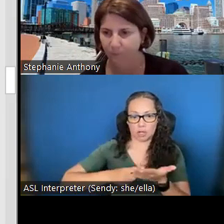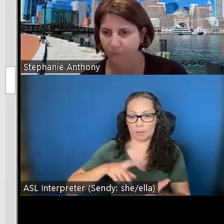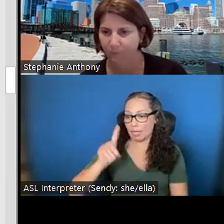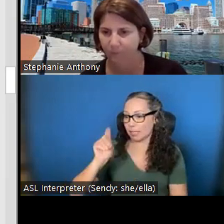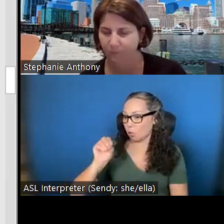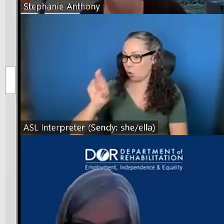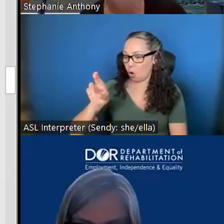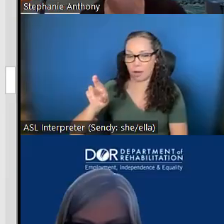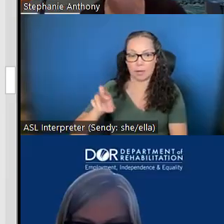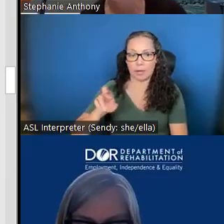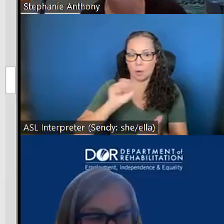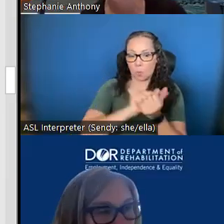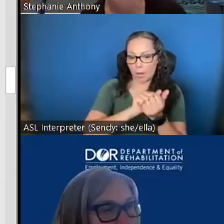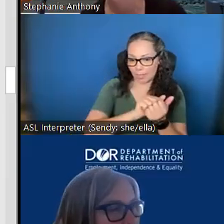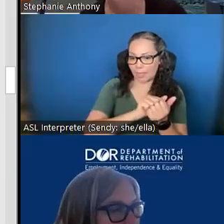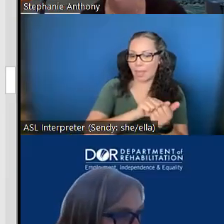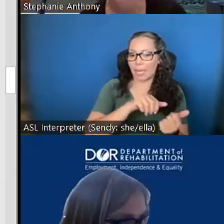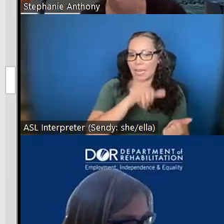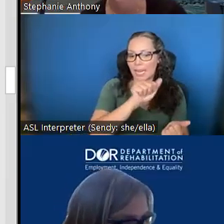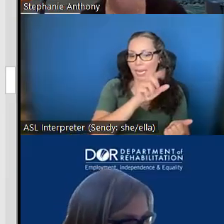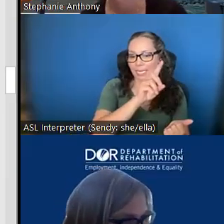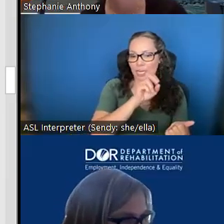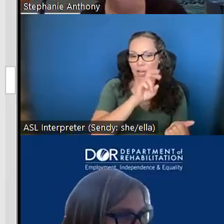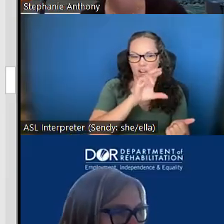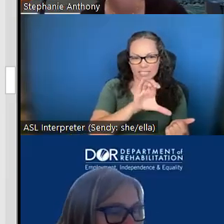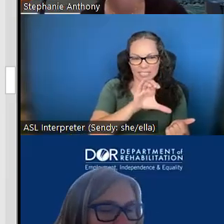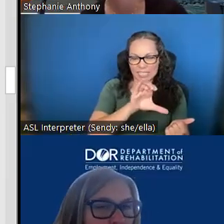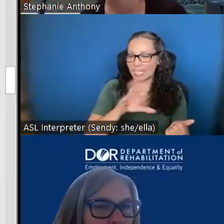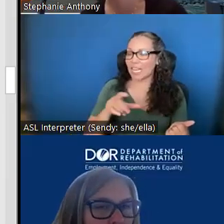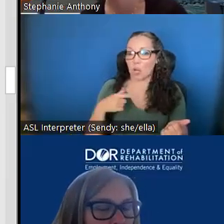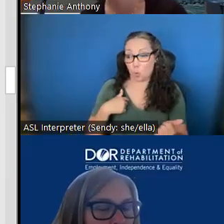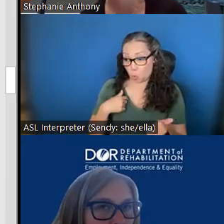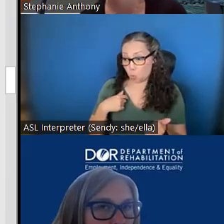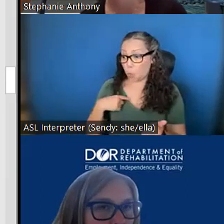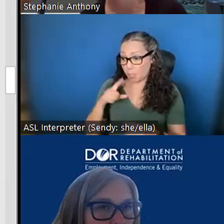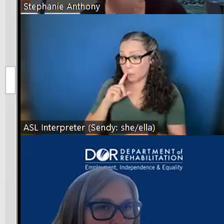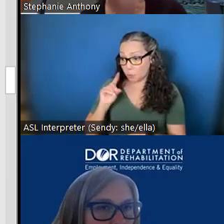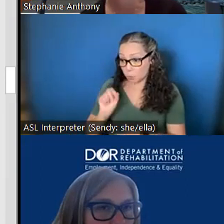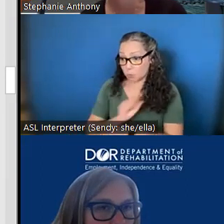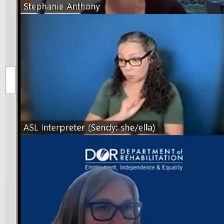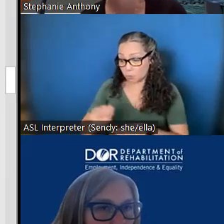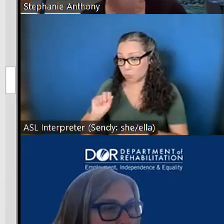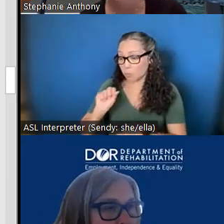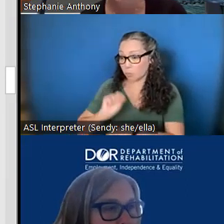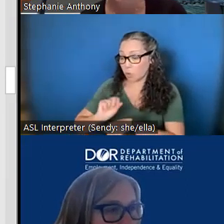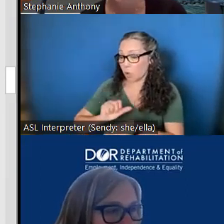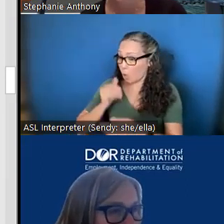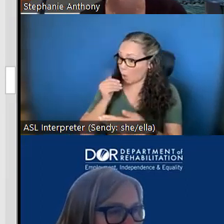adrc you know we do work very closely with CDA and they're um and we're having Contin